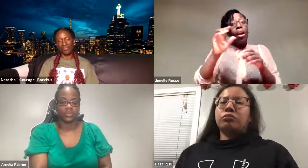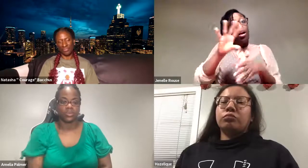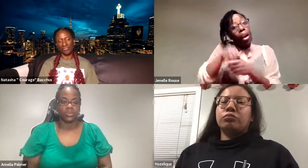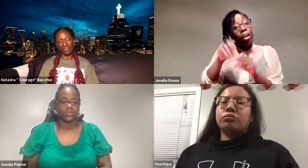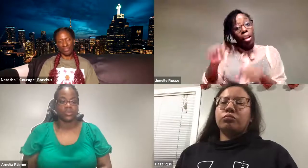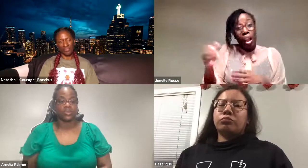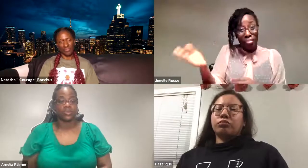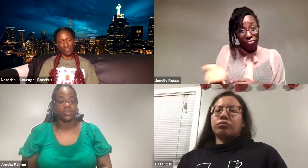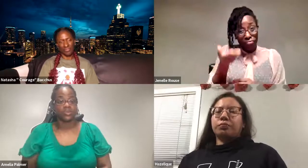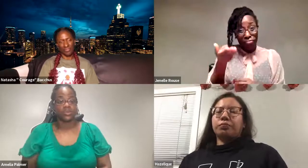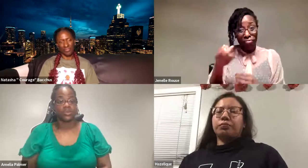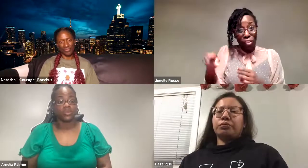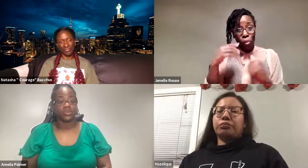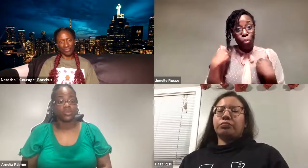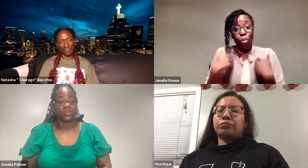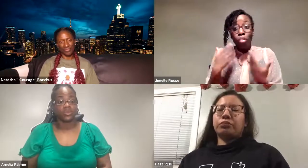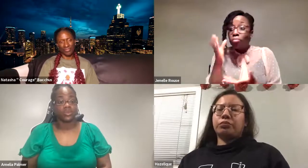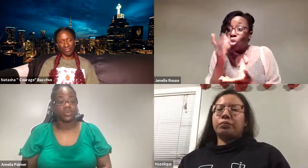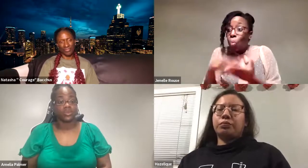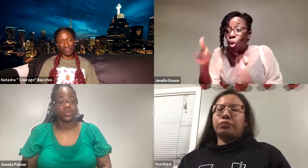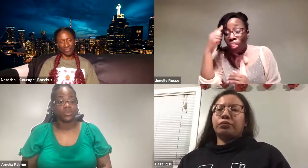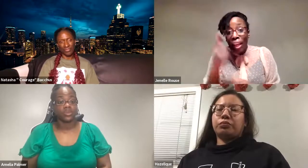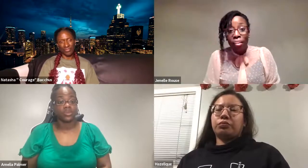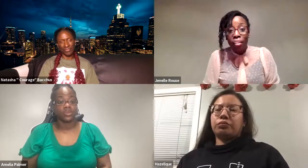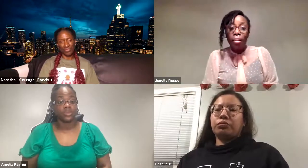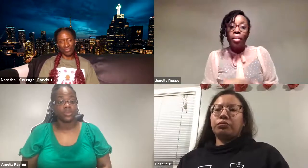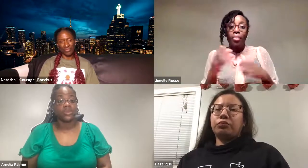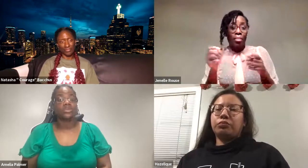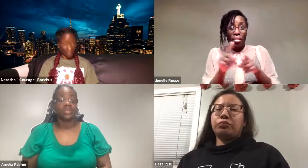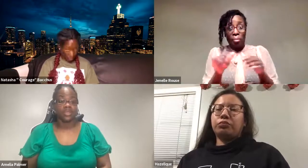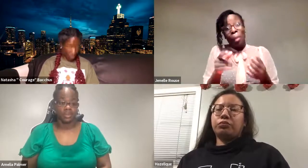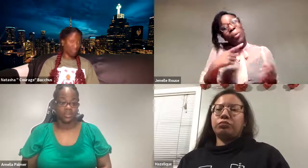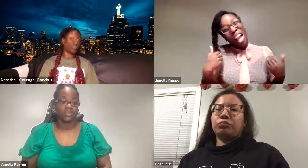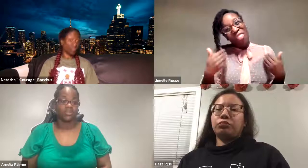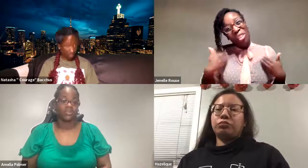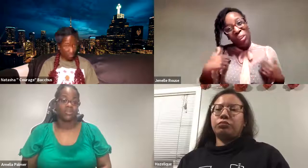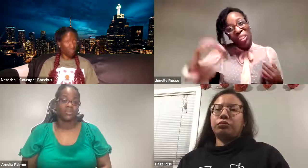ourselves and other individuals and then you have to urge youth to start thinking.